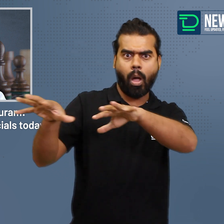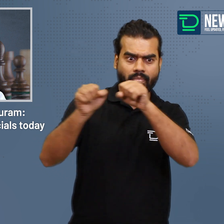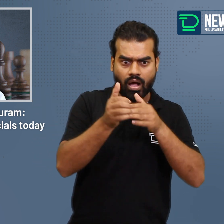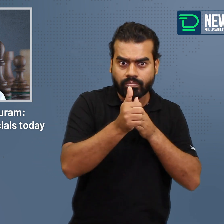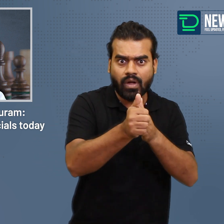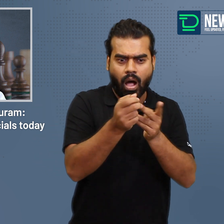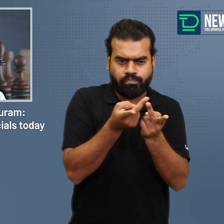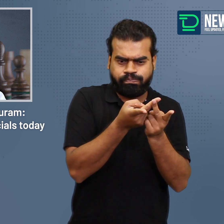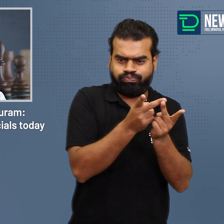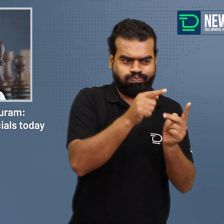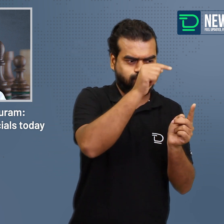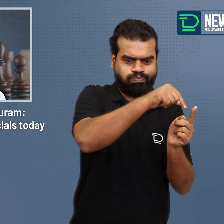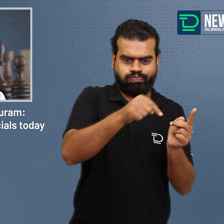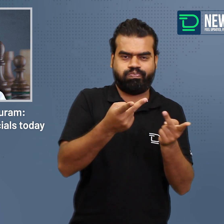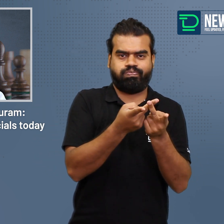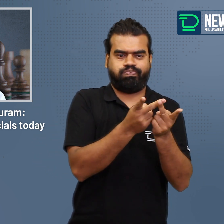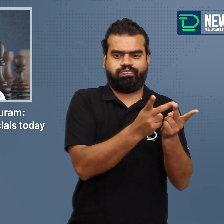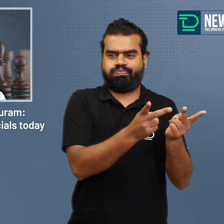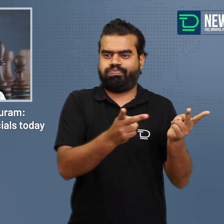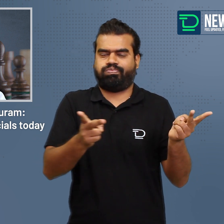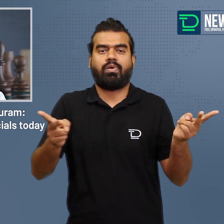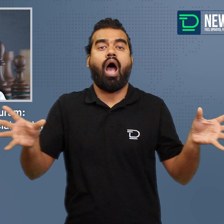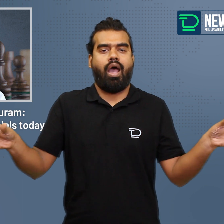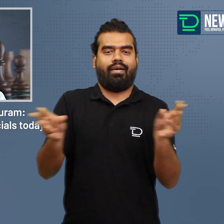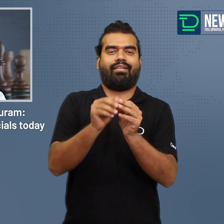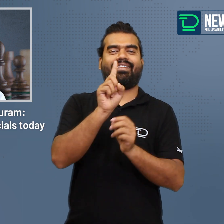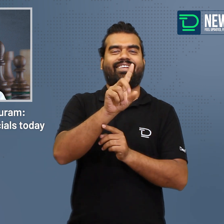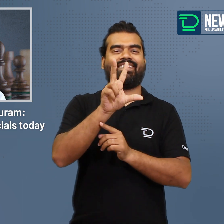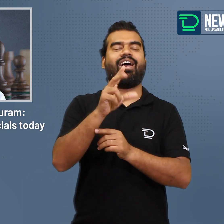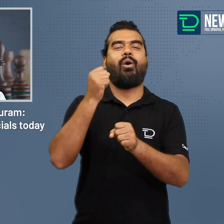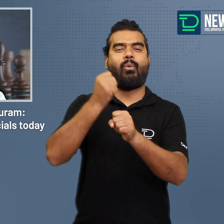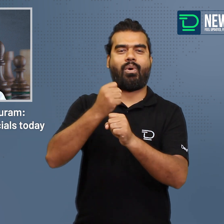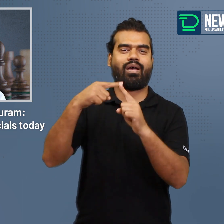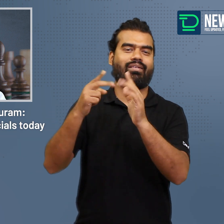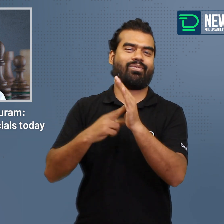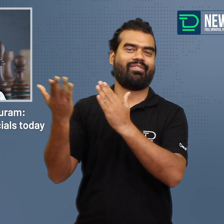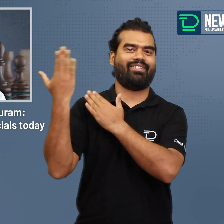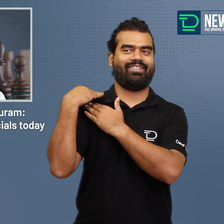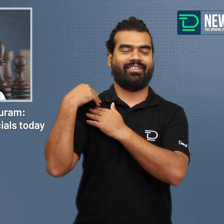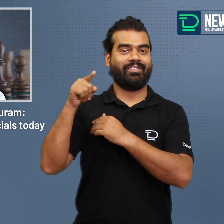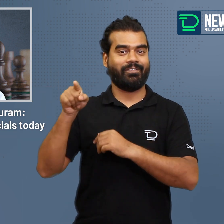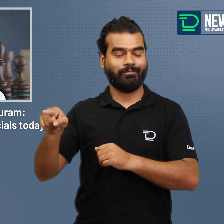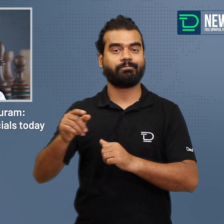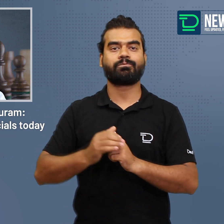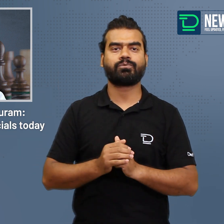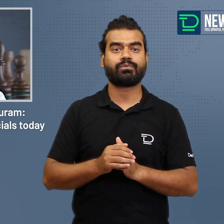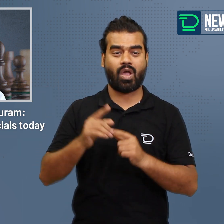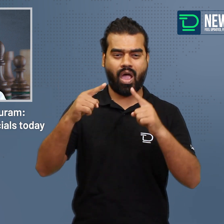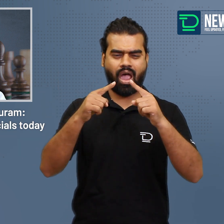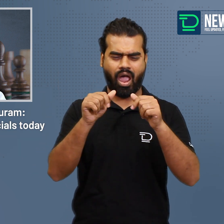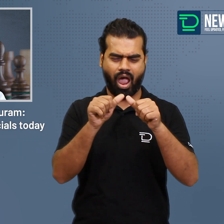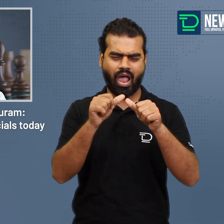who are coming to participate in the competition.